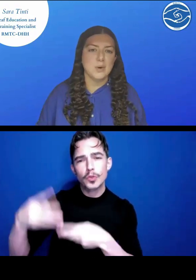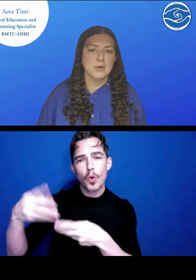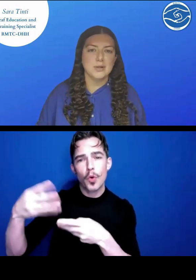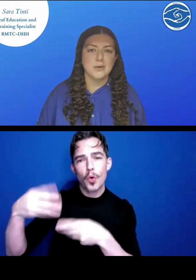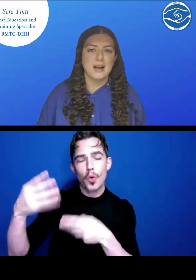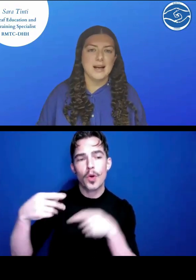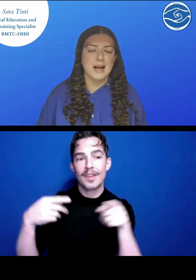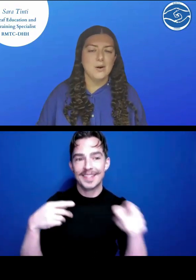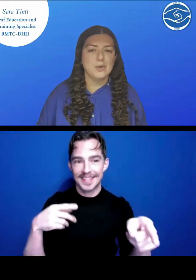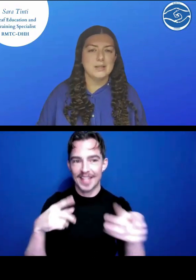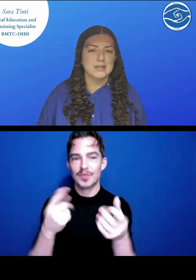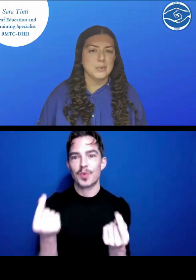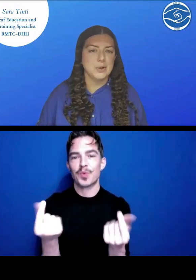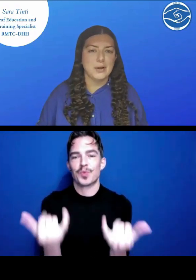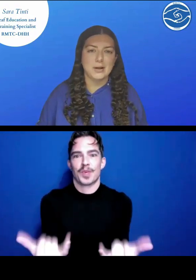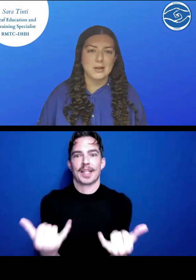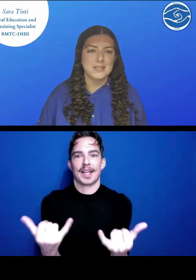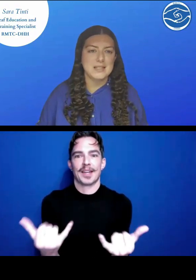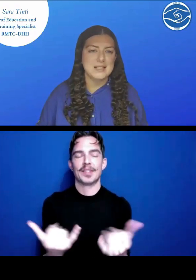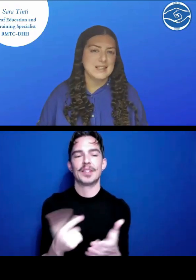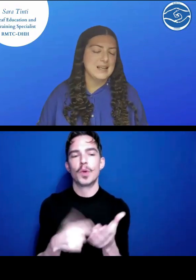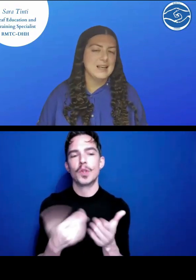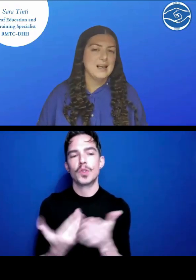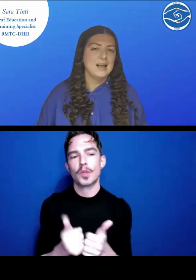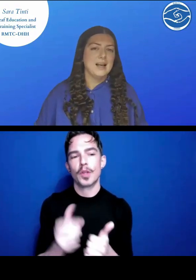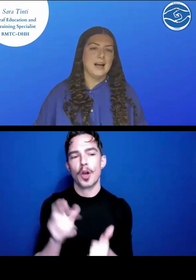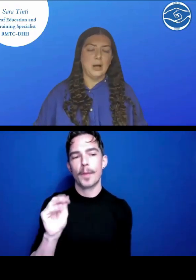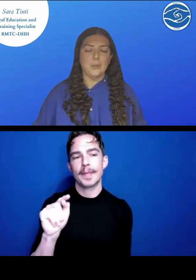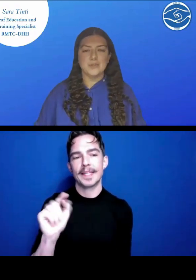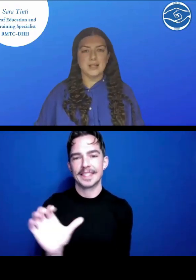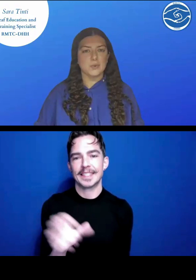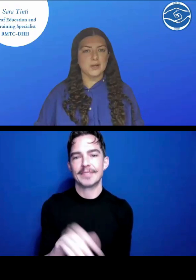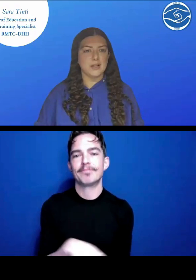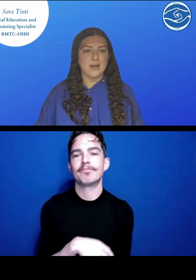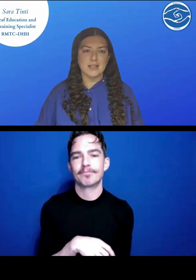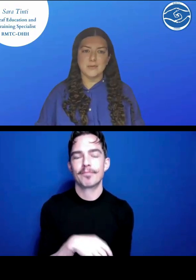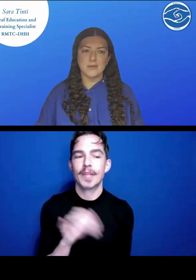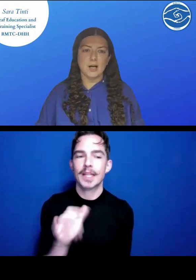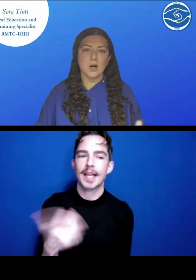this is what we're doing right now. What's New with RMTC? So, that's one of the events we've